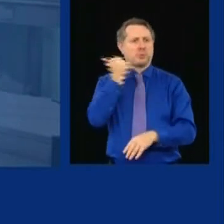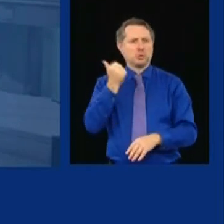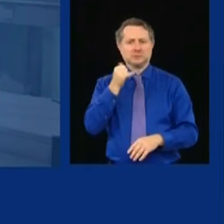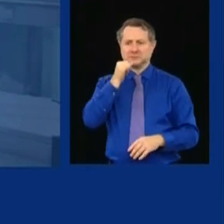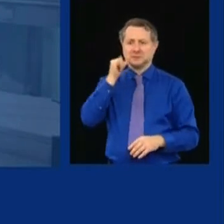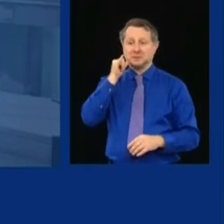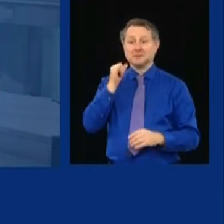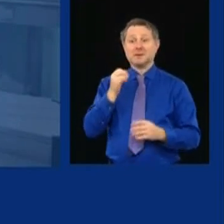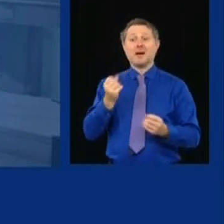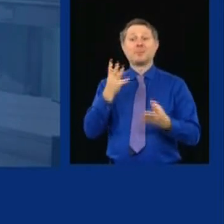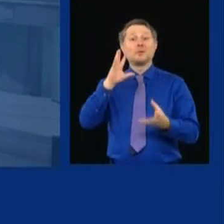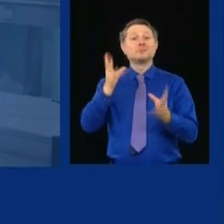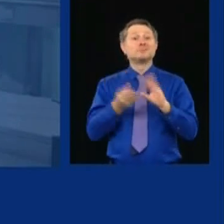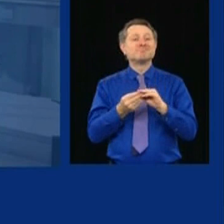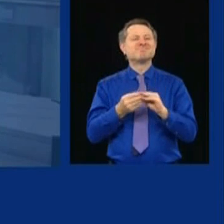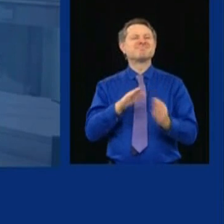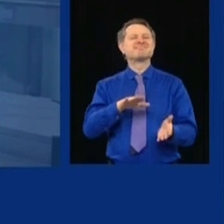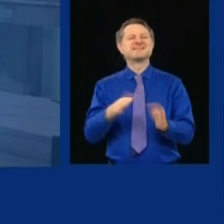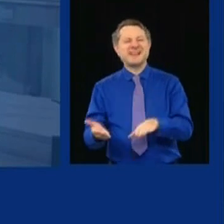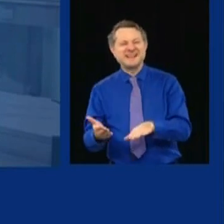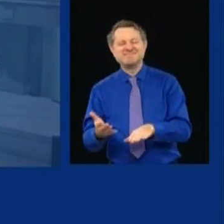IT'S MUCH, MUCH BETTER THAN IT